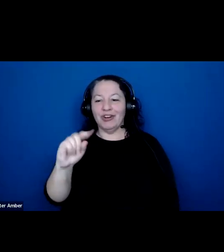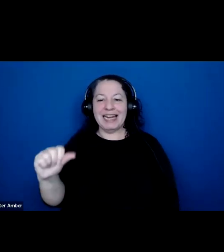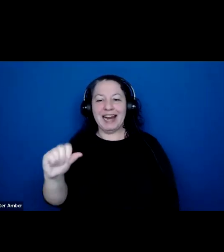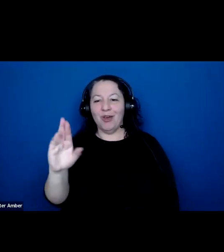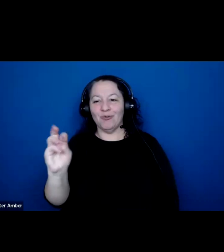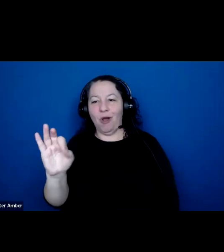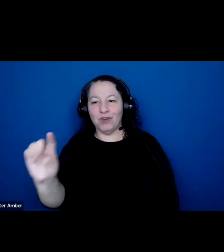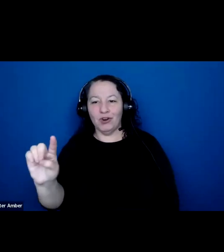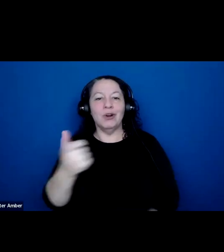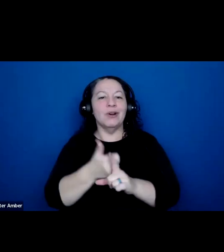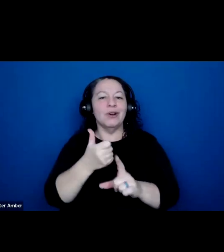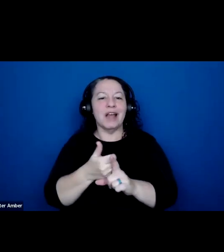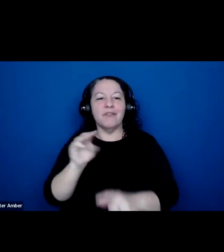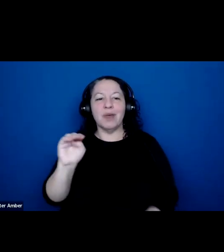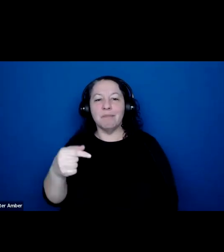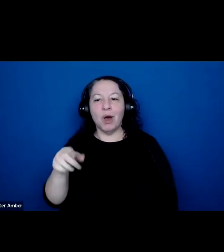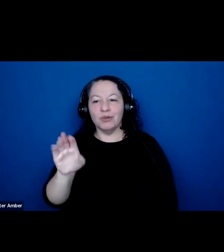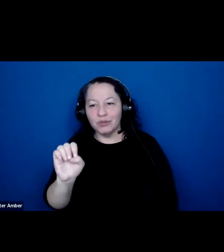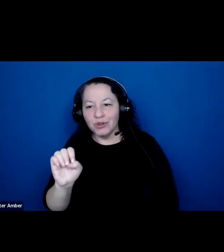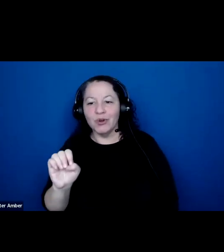professor of international relations at Oxford University.